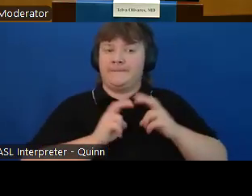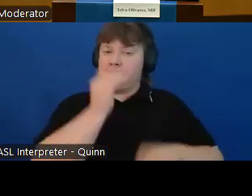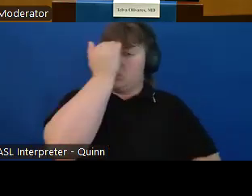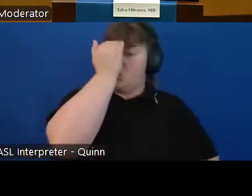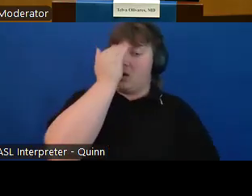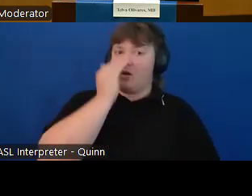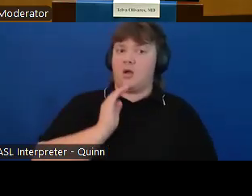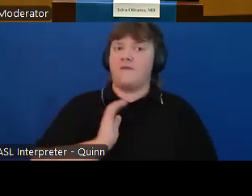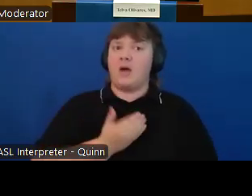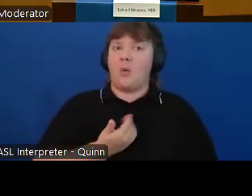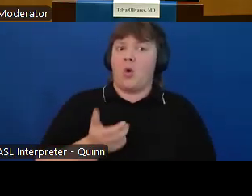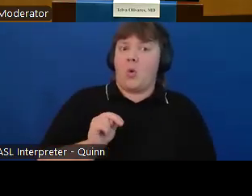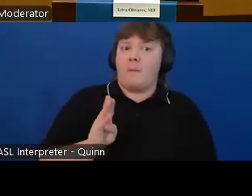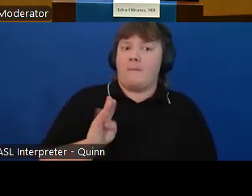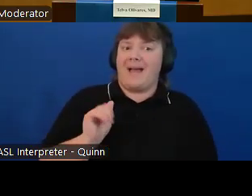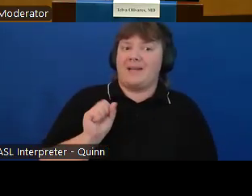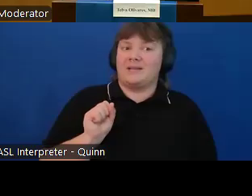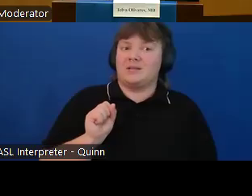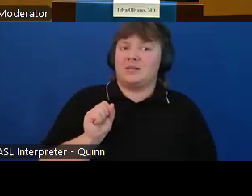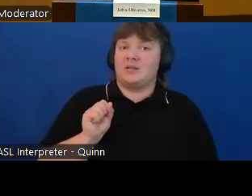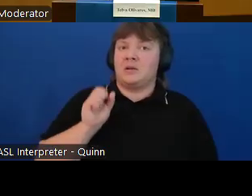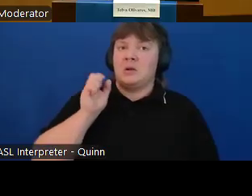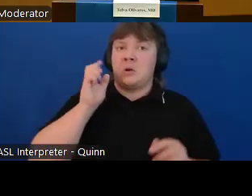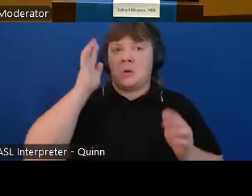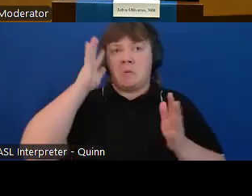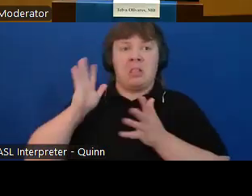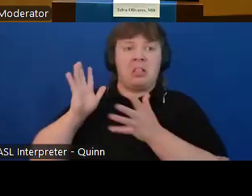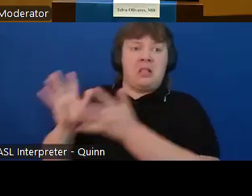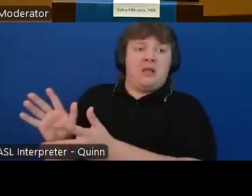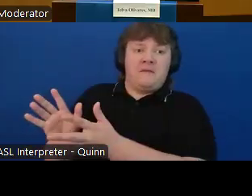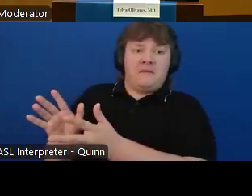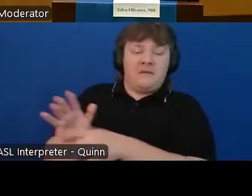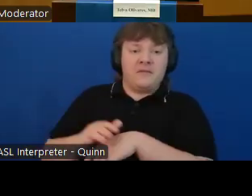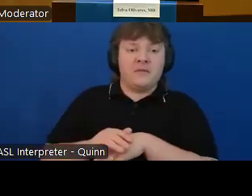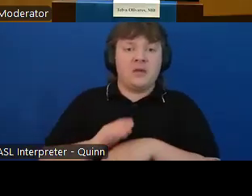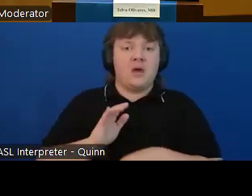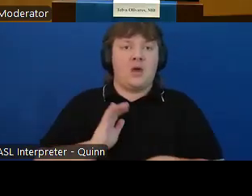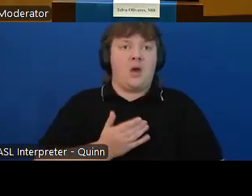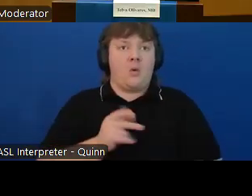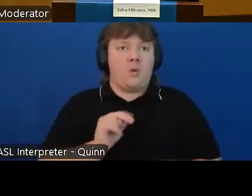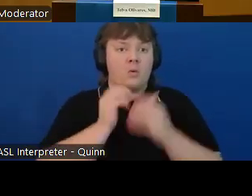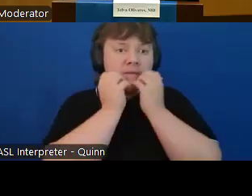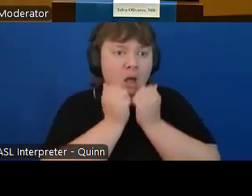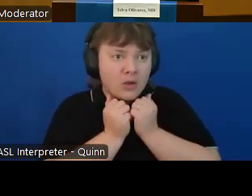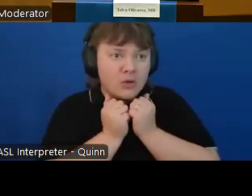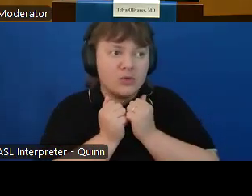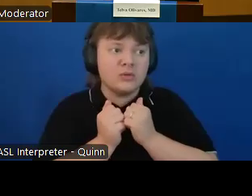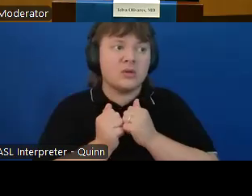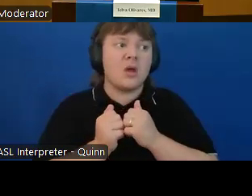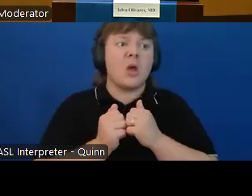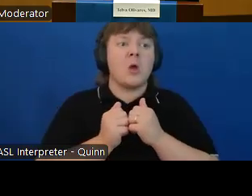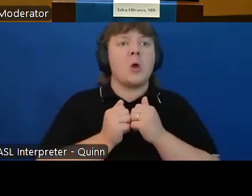leaving them at the door when we come in, very aware of our own values and appreciating that they